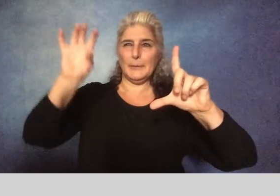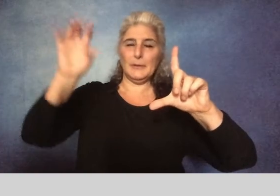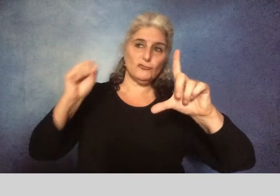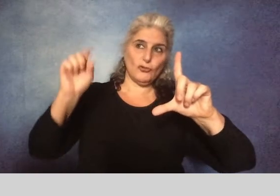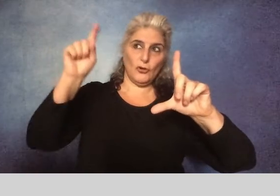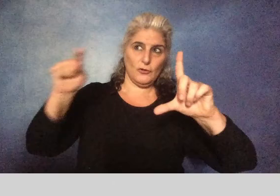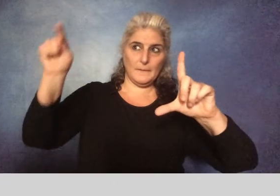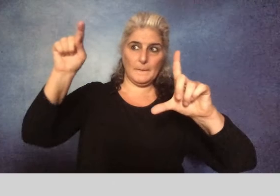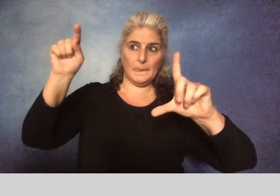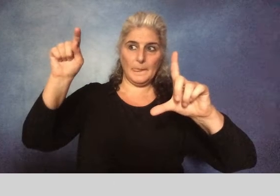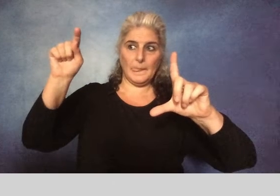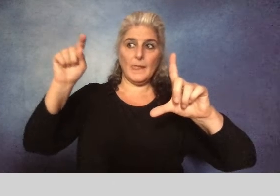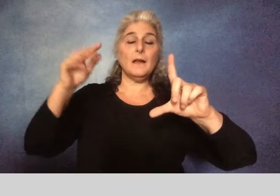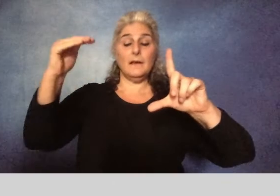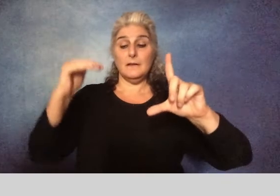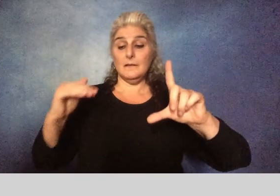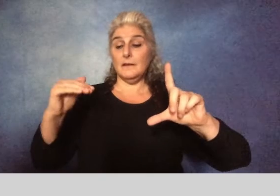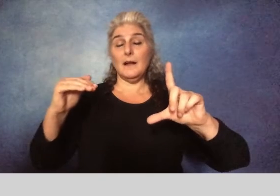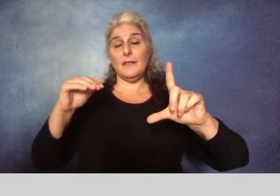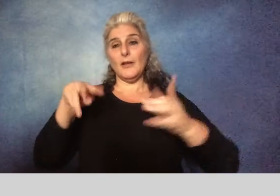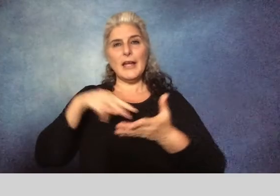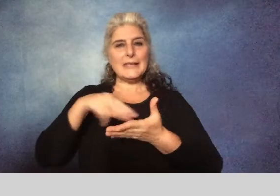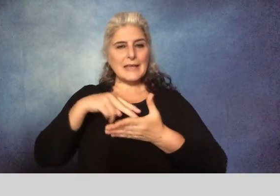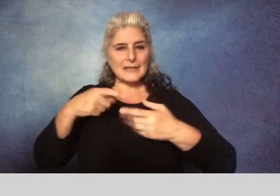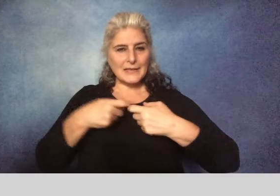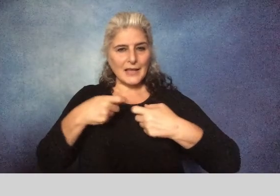You can see the dense electronica albums near the middle right side of the plot.